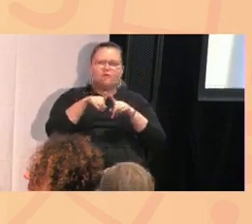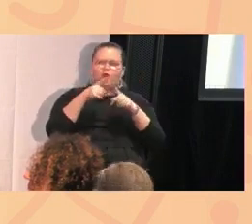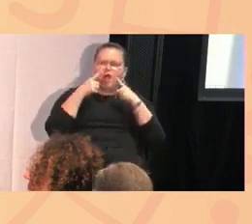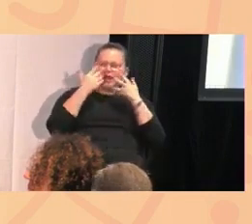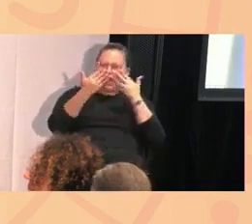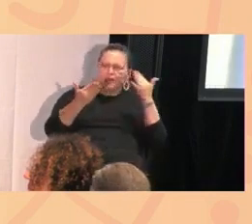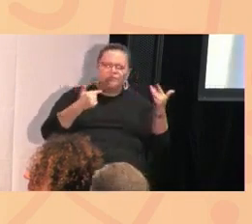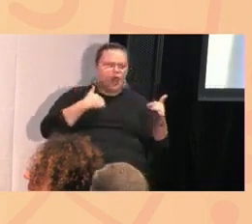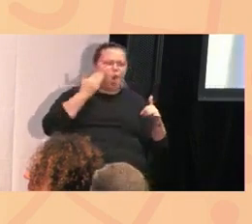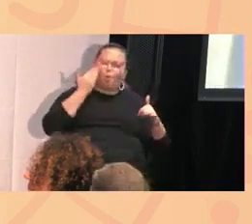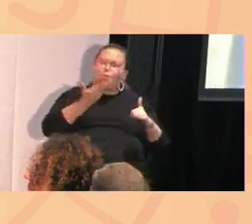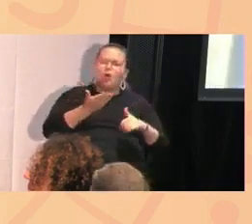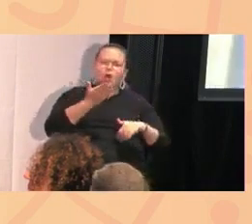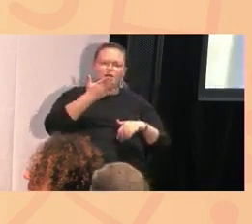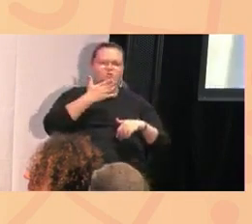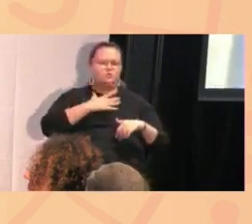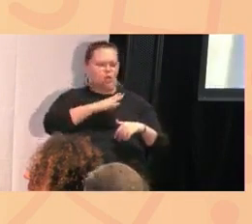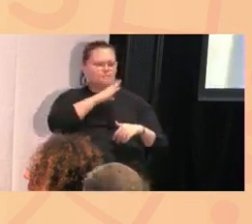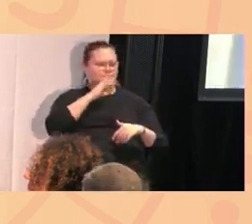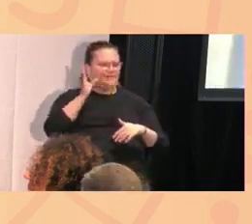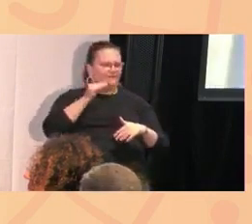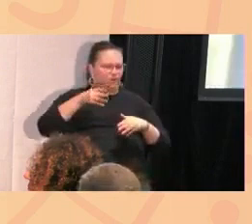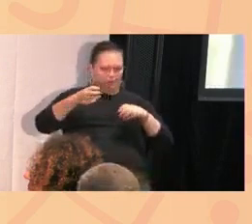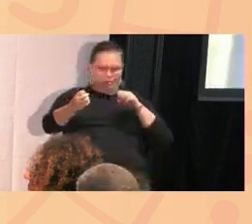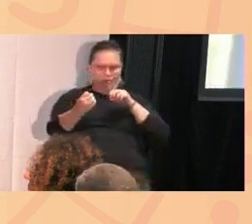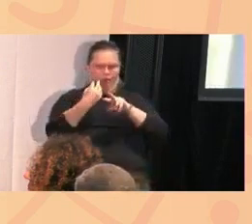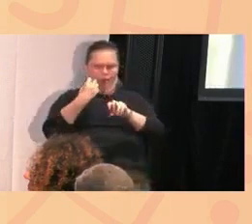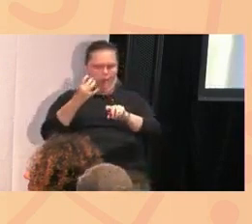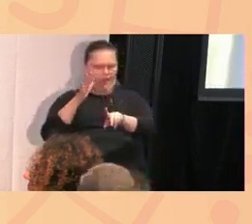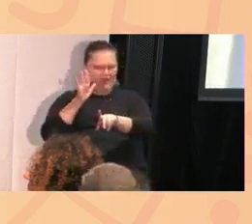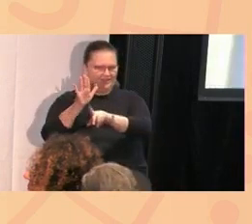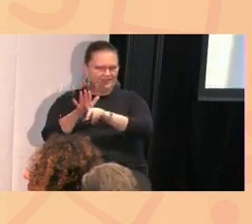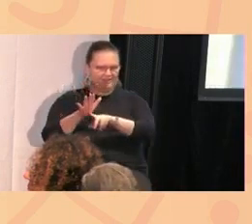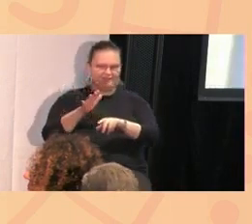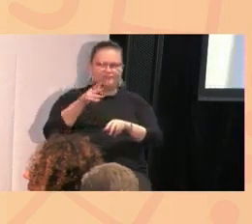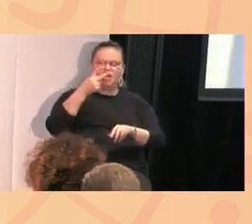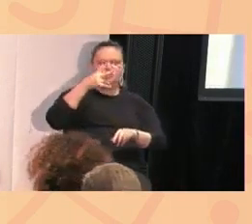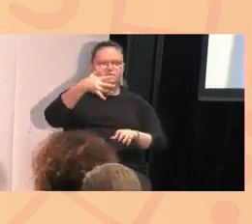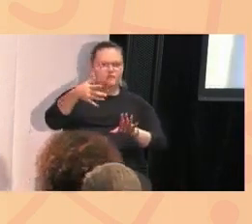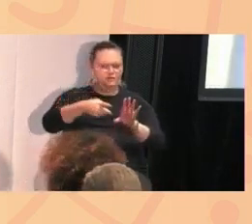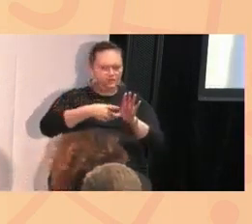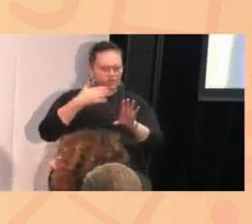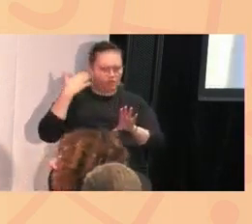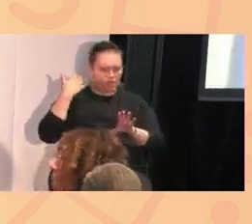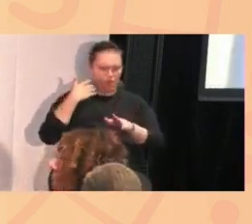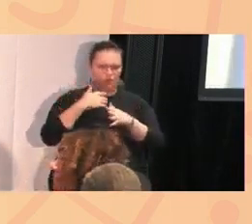And so in 2010, I managed to create them as sort of templates in timber for a gallery setting.